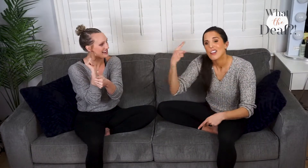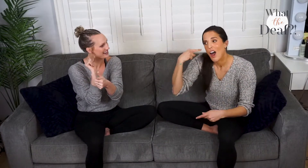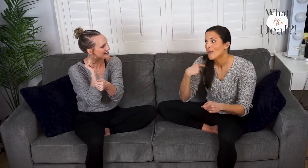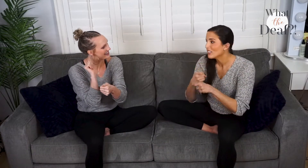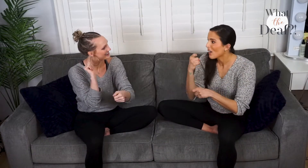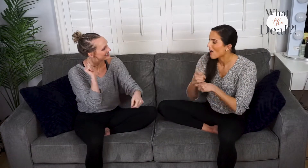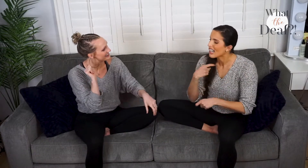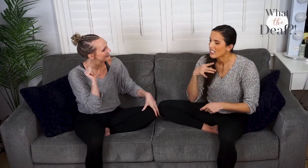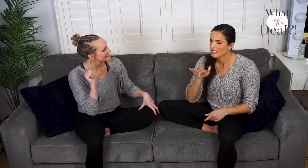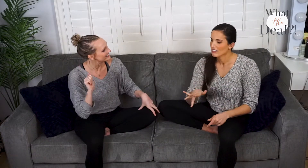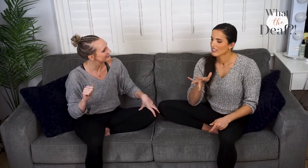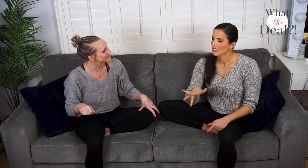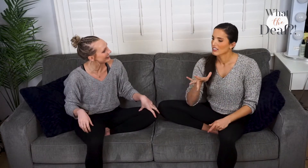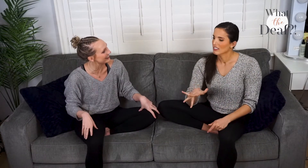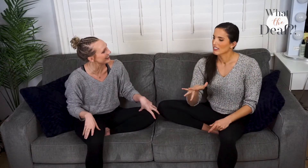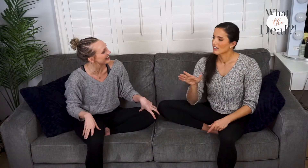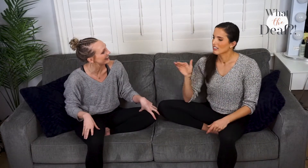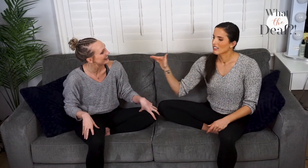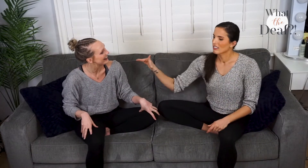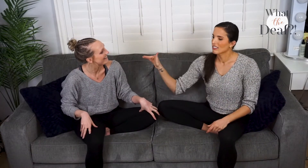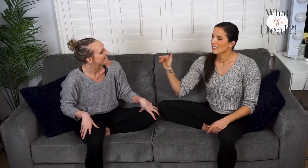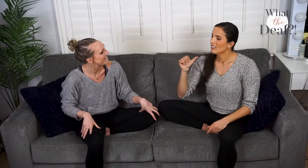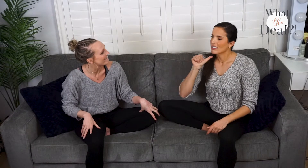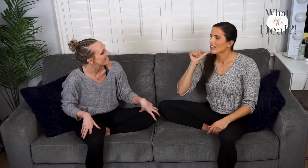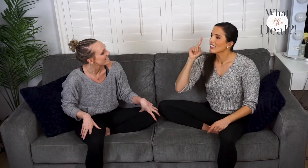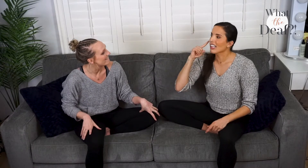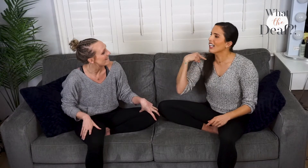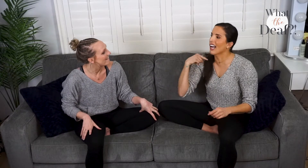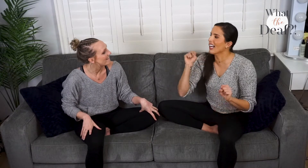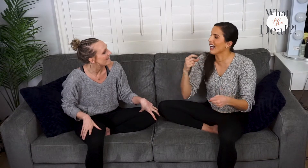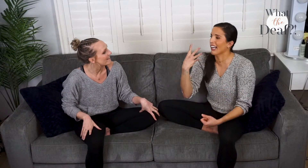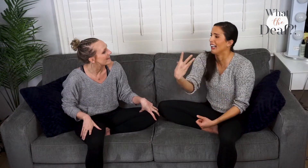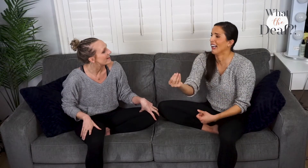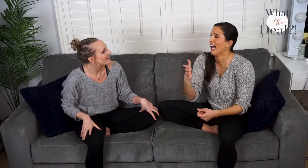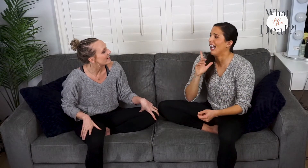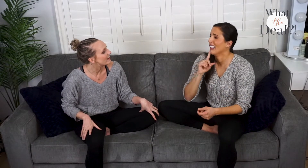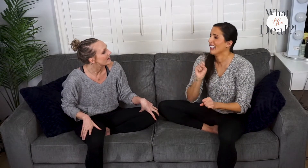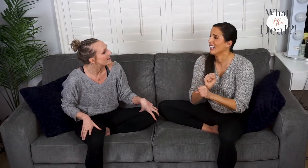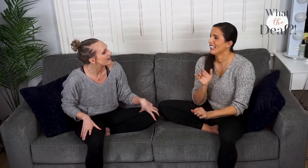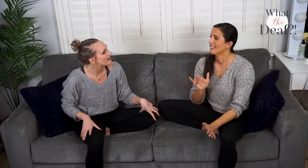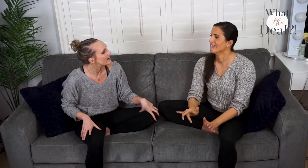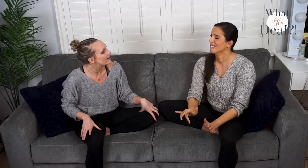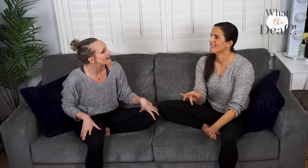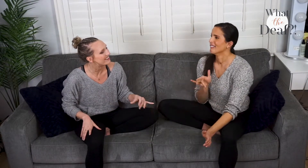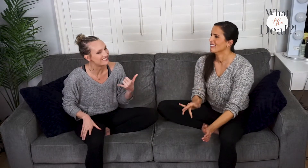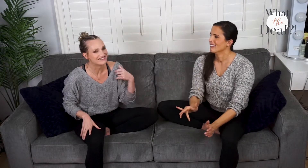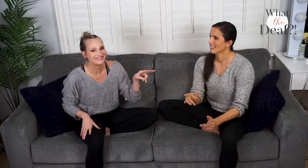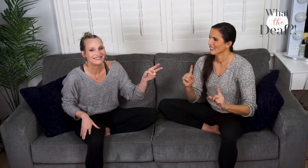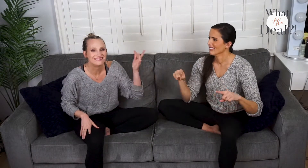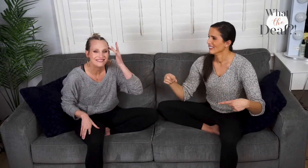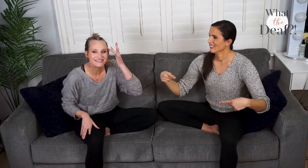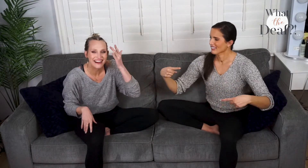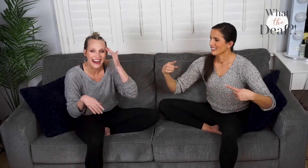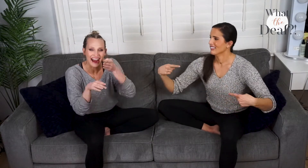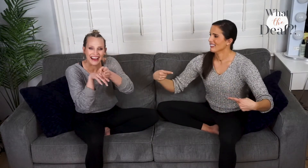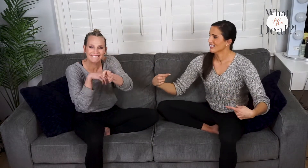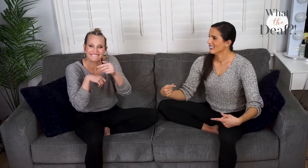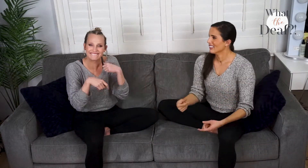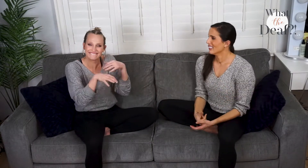And even worse, Carly thought I was joking. I did step on the gas and I was like, "Carly, I don't think I can go anywhere." I'm literally pushing on the gas and the tires are spinning.